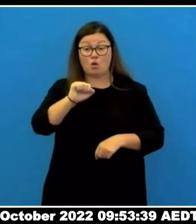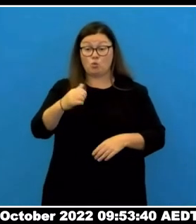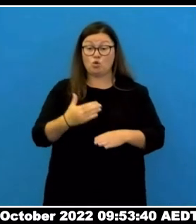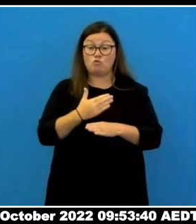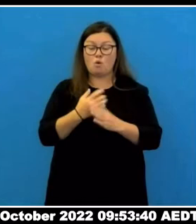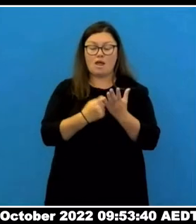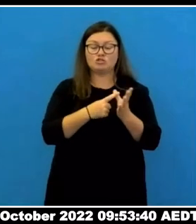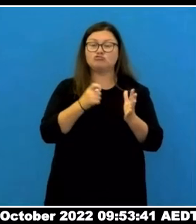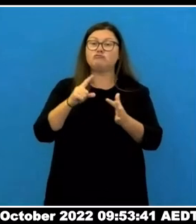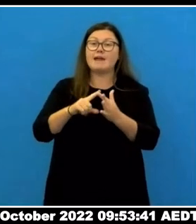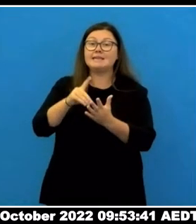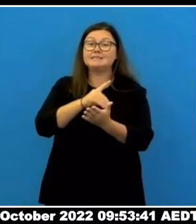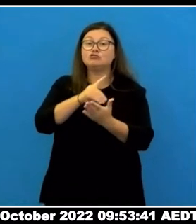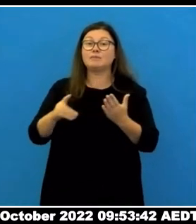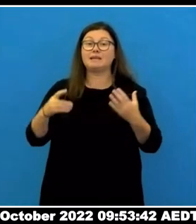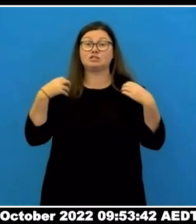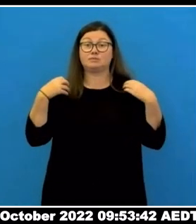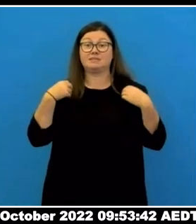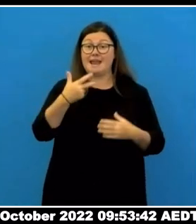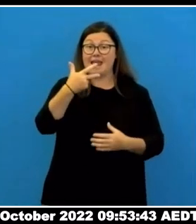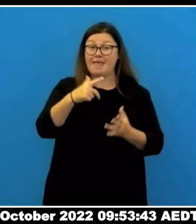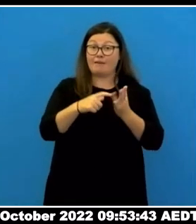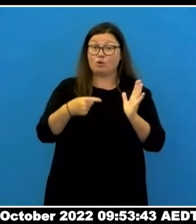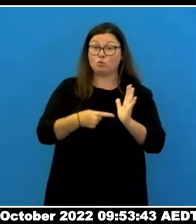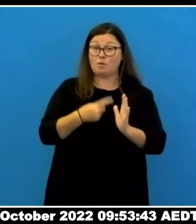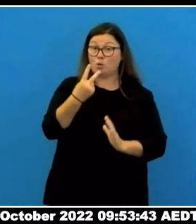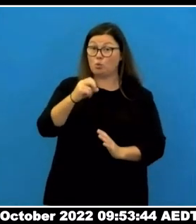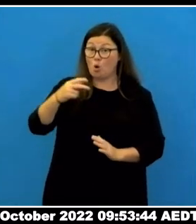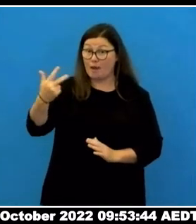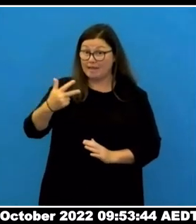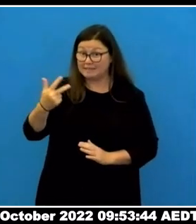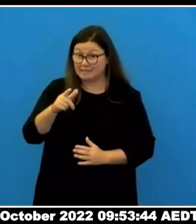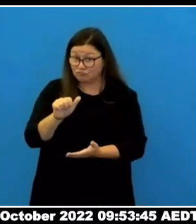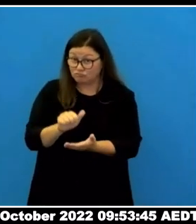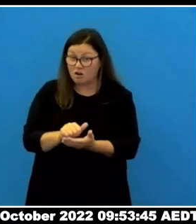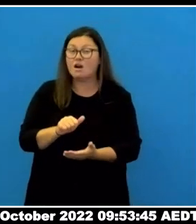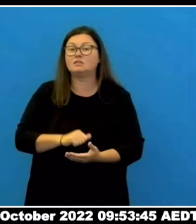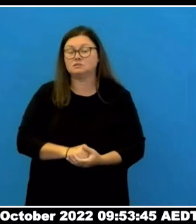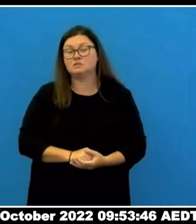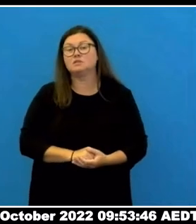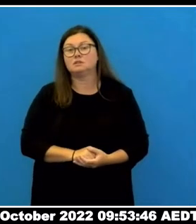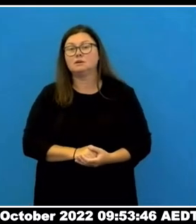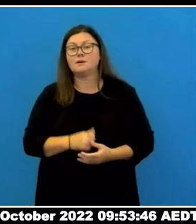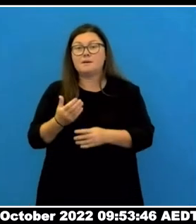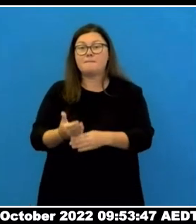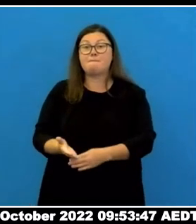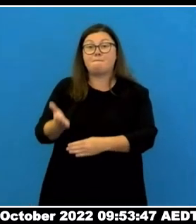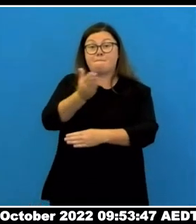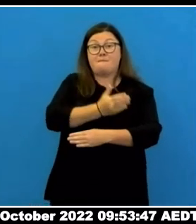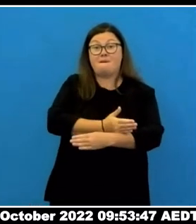on 8 October 2018. That's correct. And prior to joining the Australian Human Rights Commission,